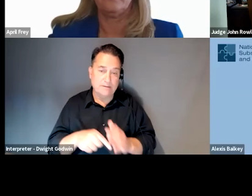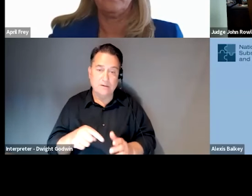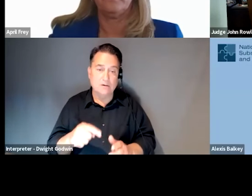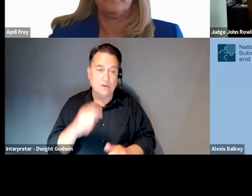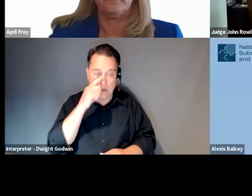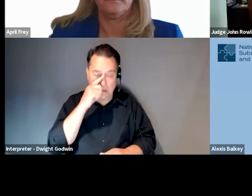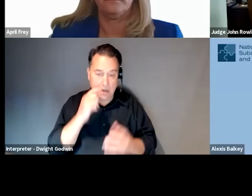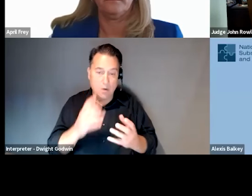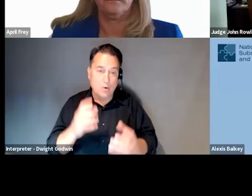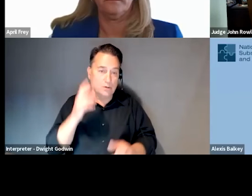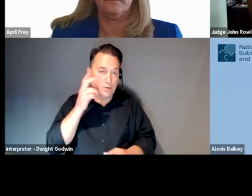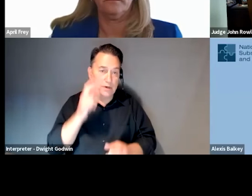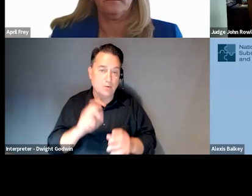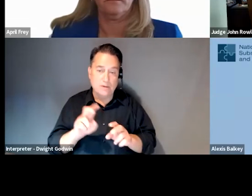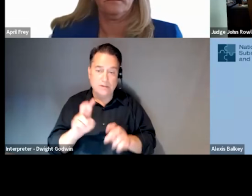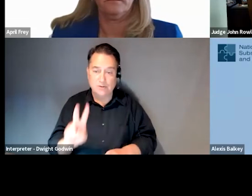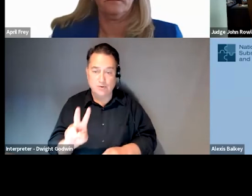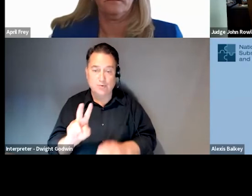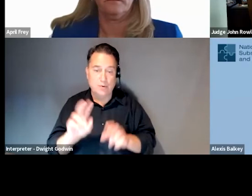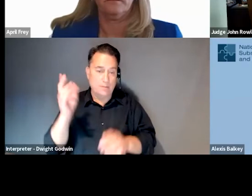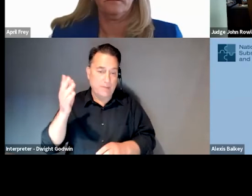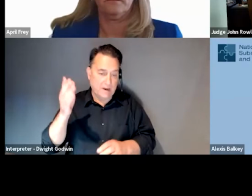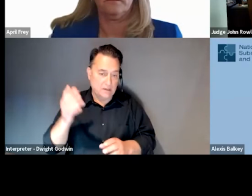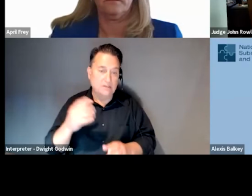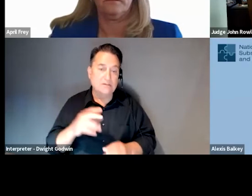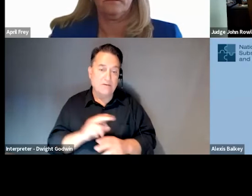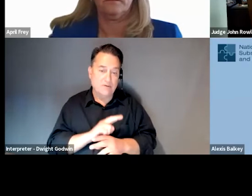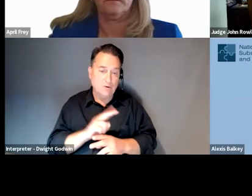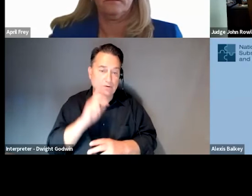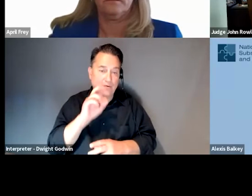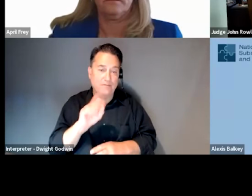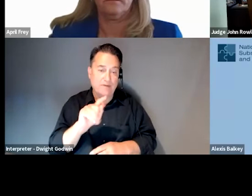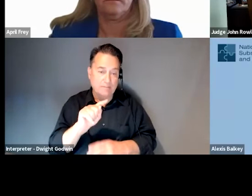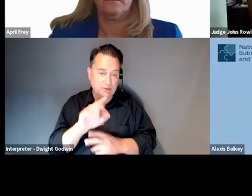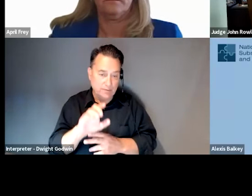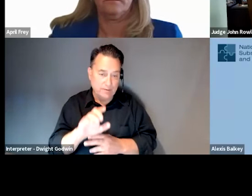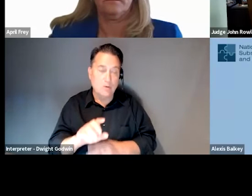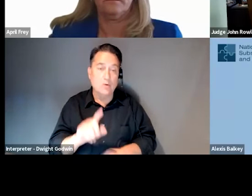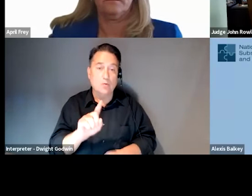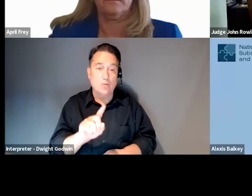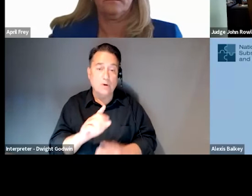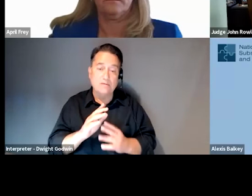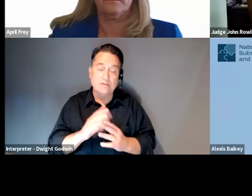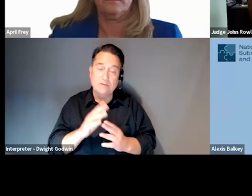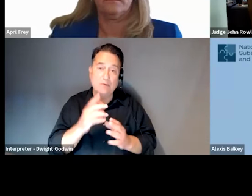and hear what they have used for their family treatment courts. One of the most effective strategies though,